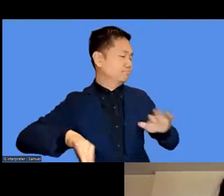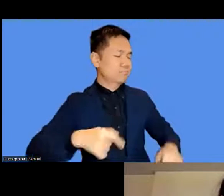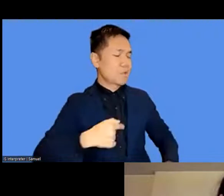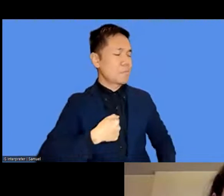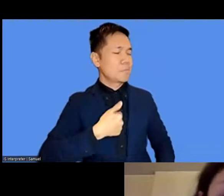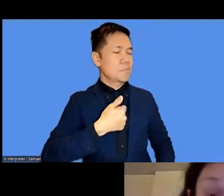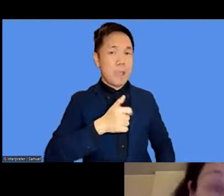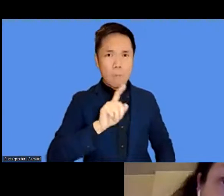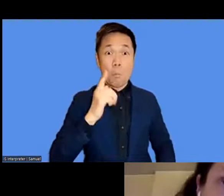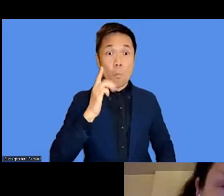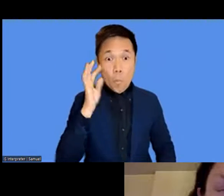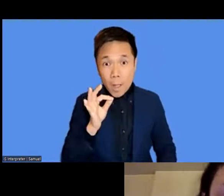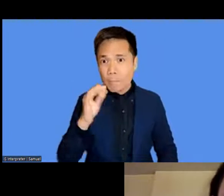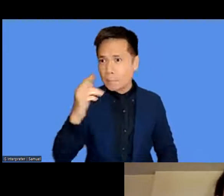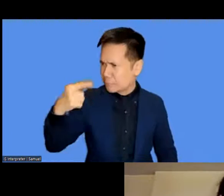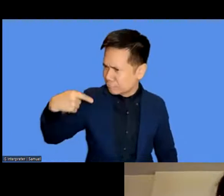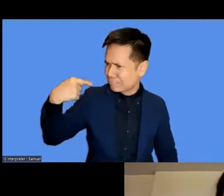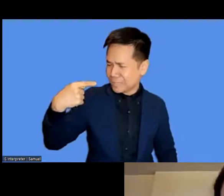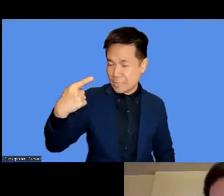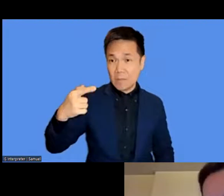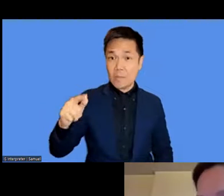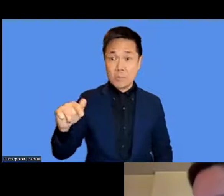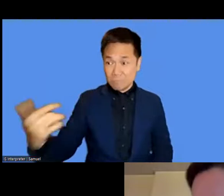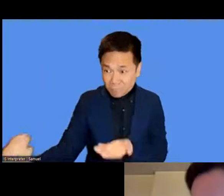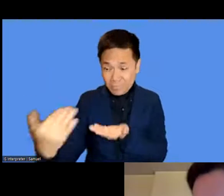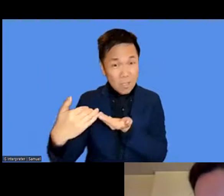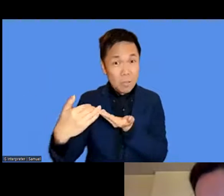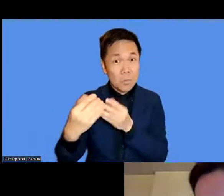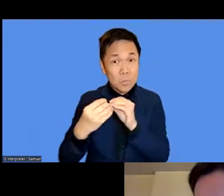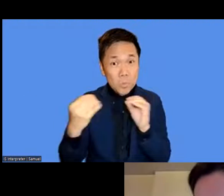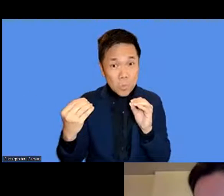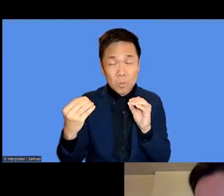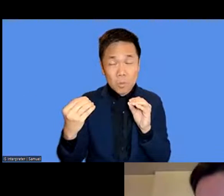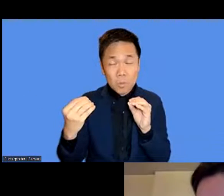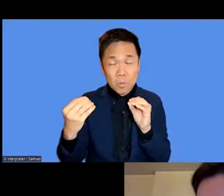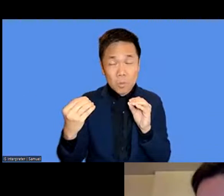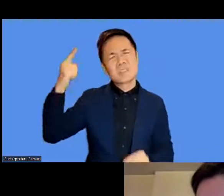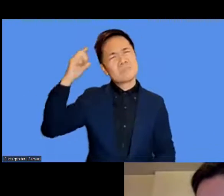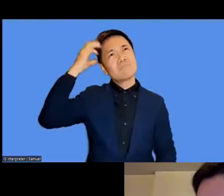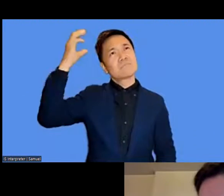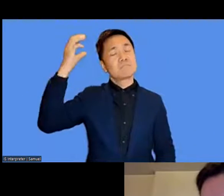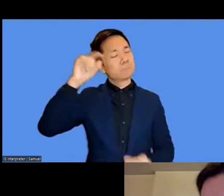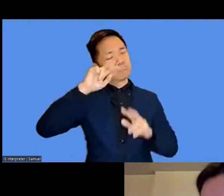later by the community. Might not be accepted later. I think that's very important.